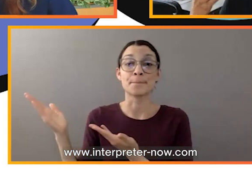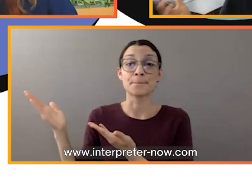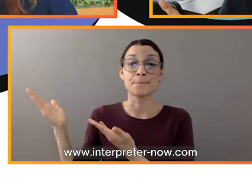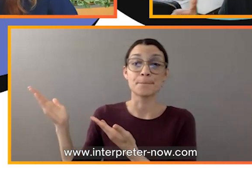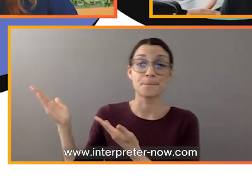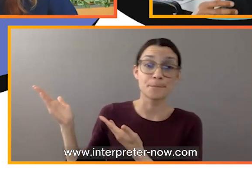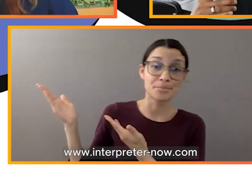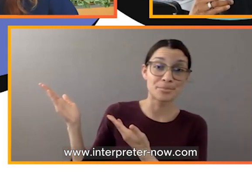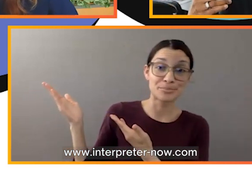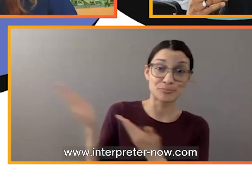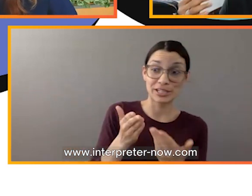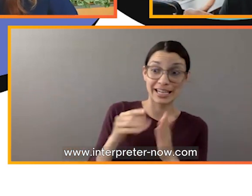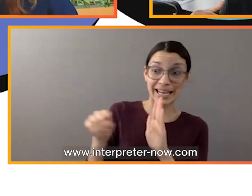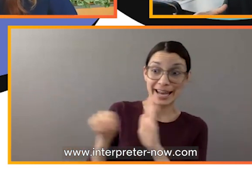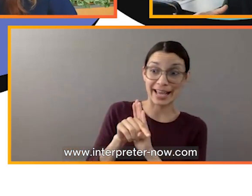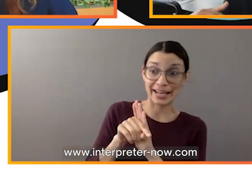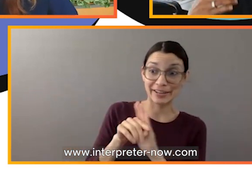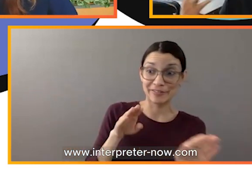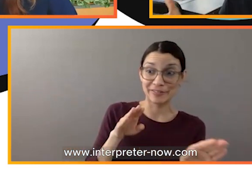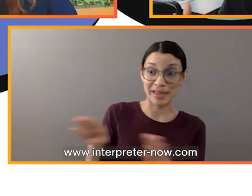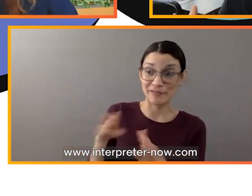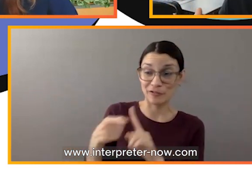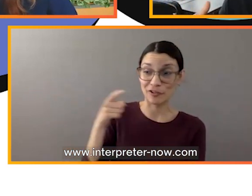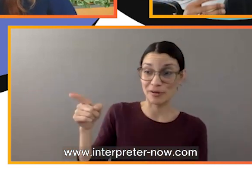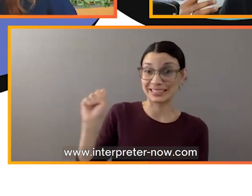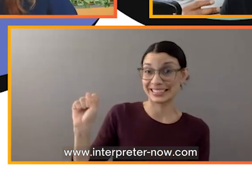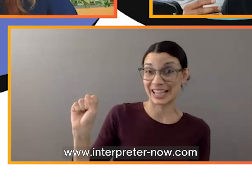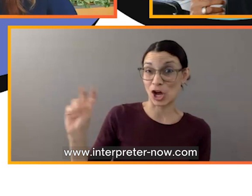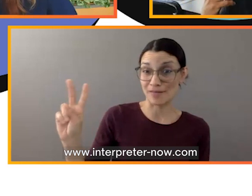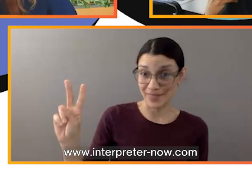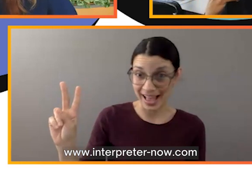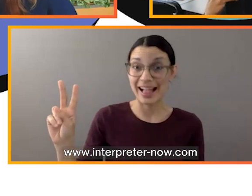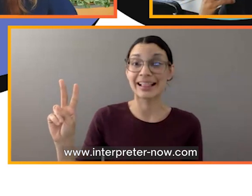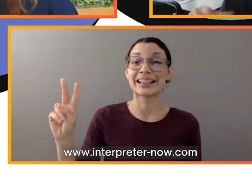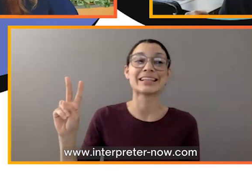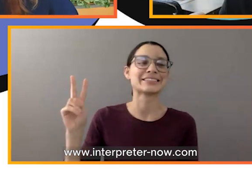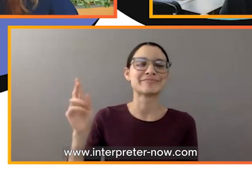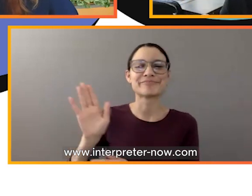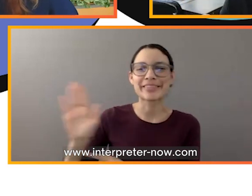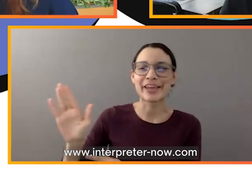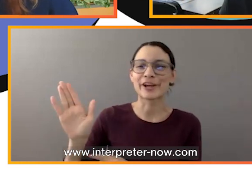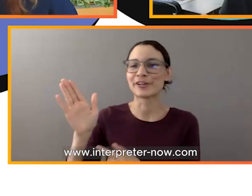pattern-matching, pattern buyers, pattern-matching even lack of funding in terms of local entrepreneurs.